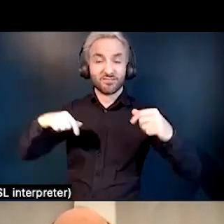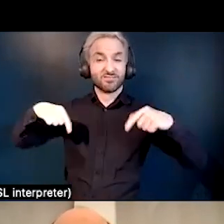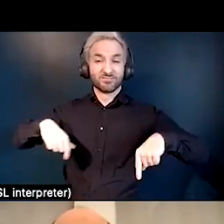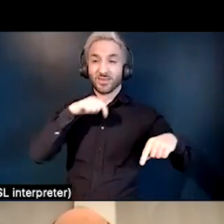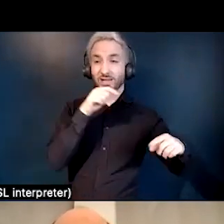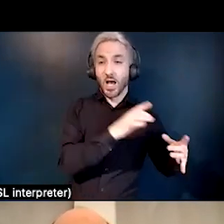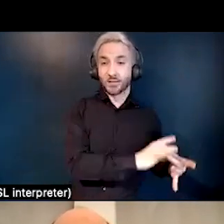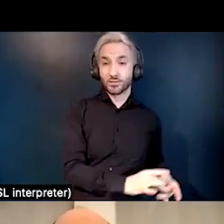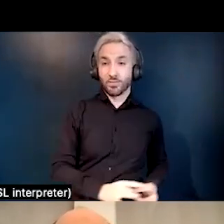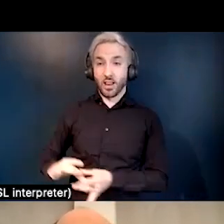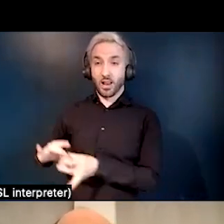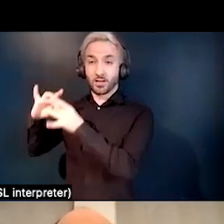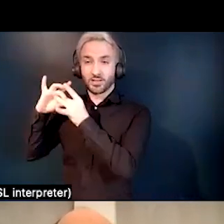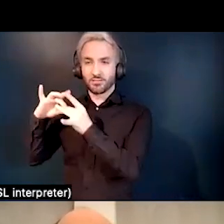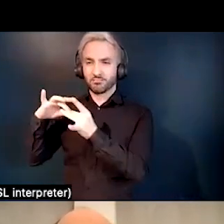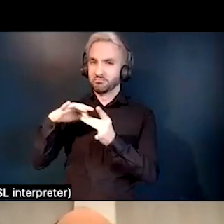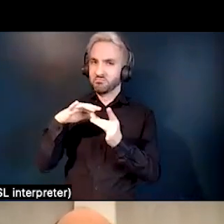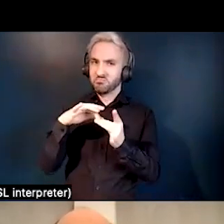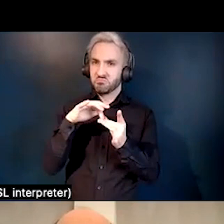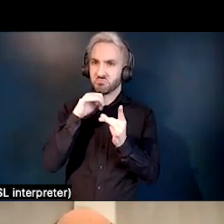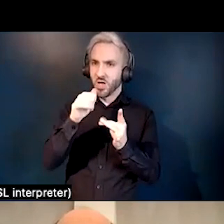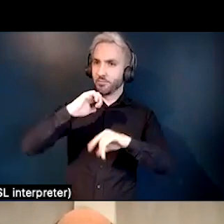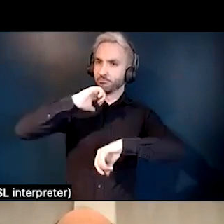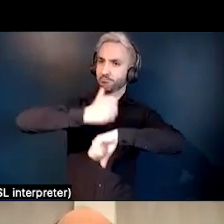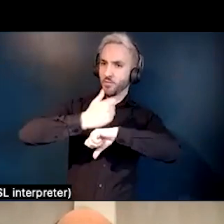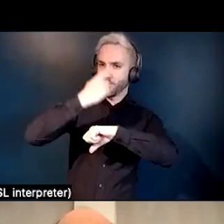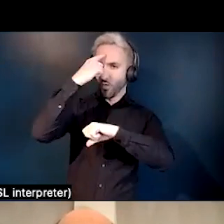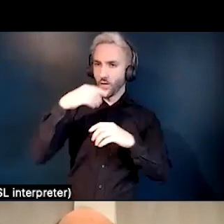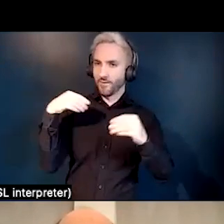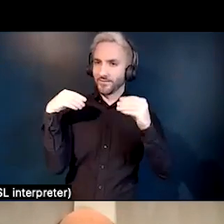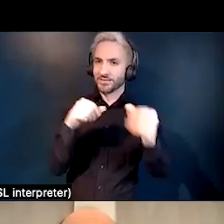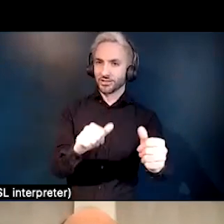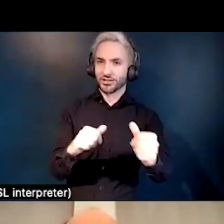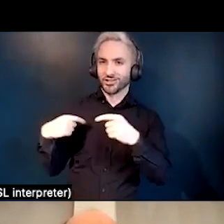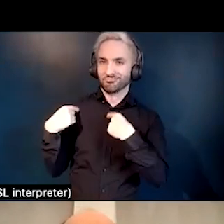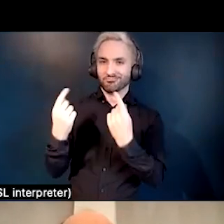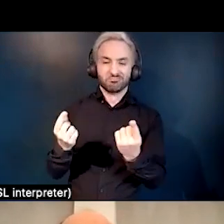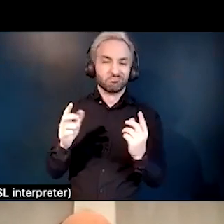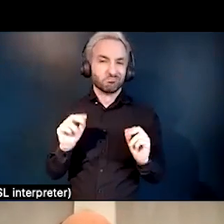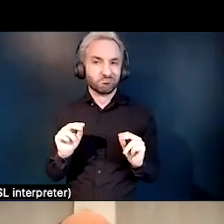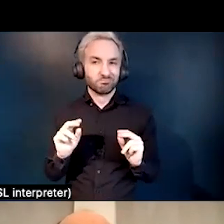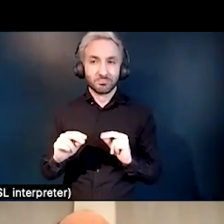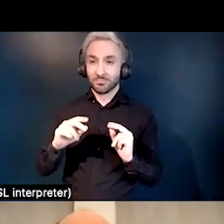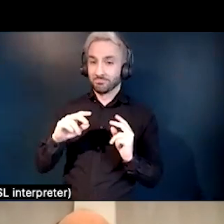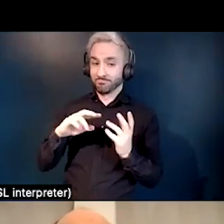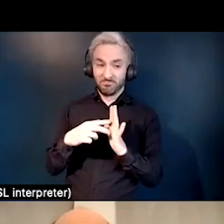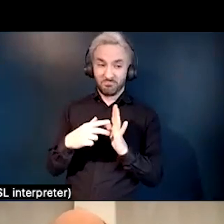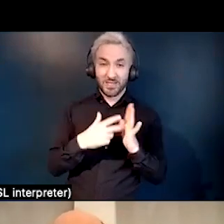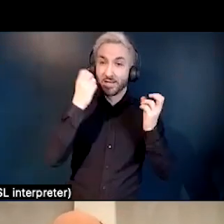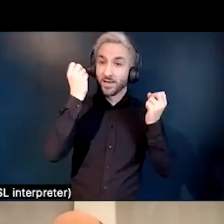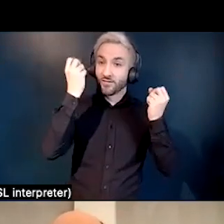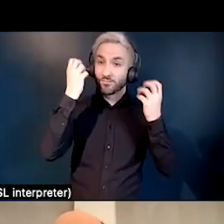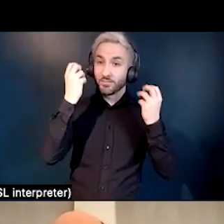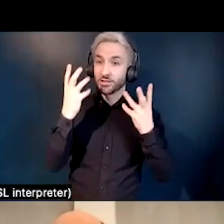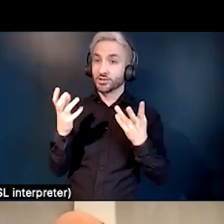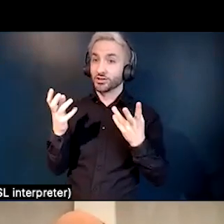built for efficiency and it doesn't necessarily provide information through legacy systems and